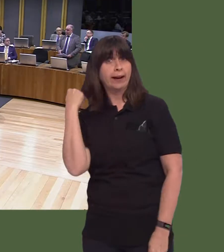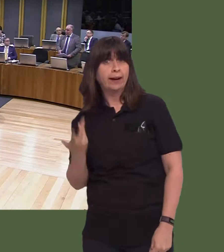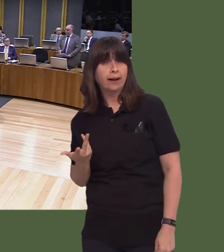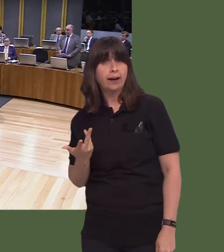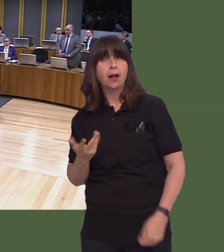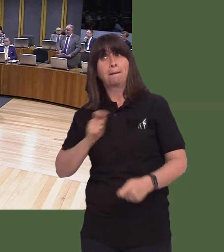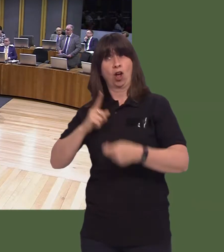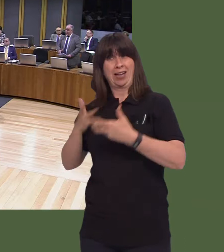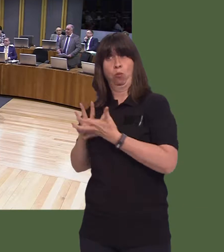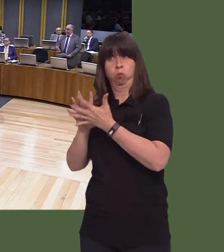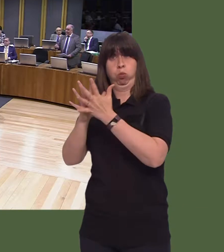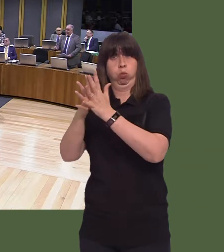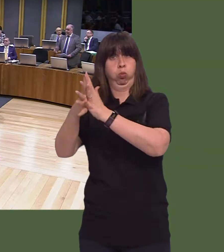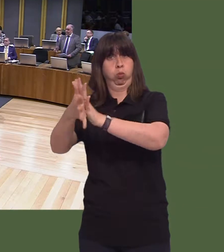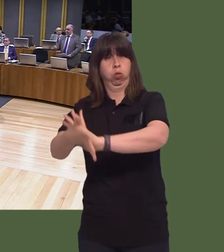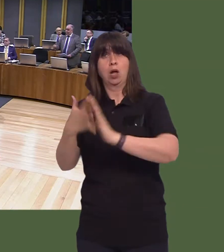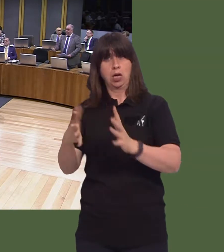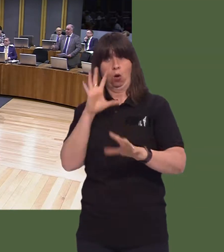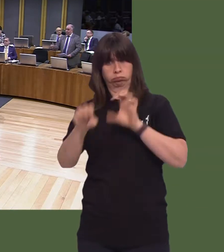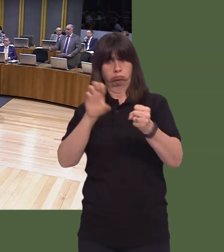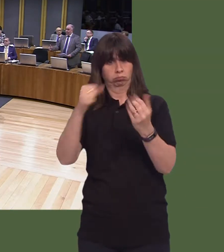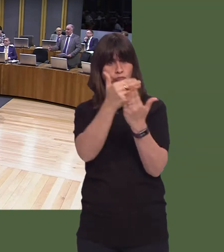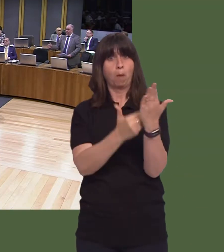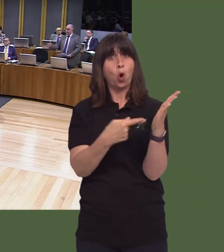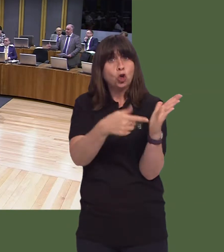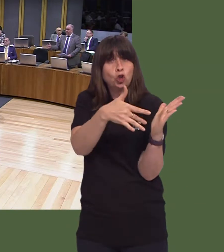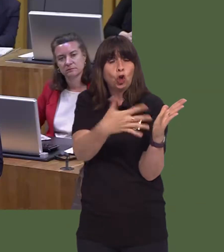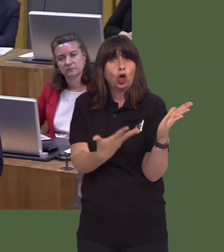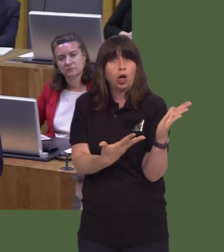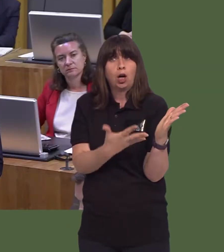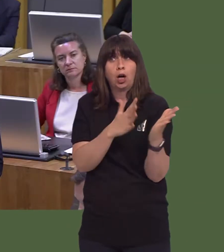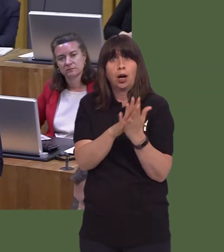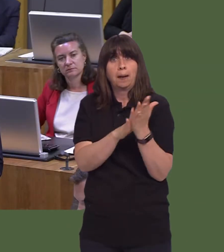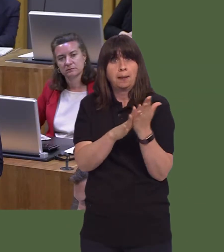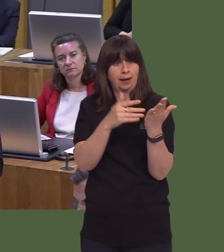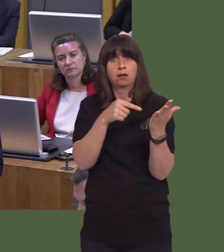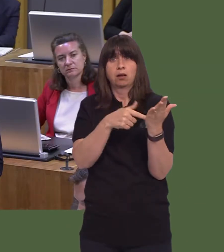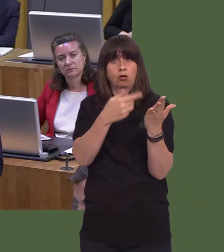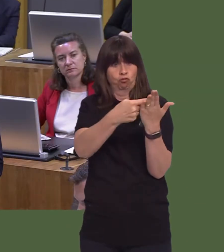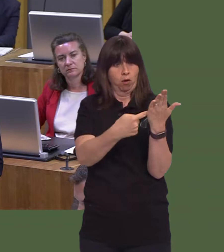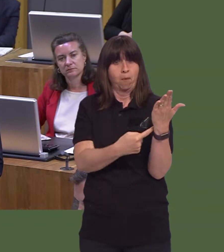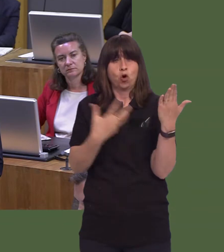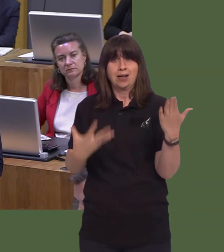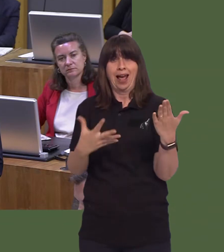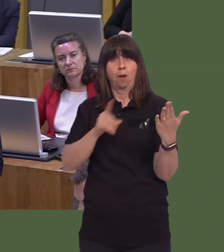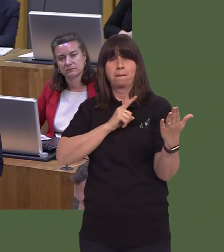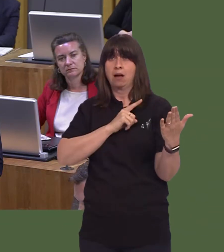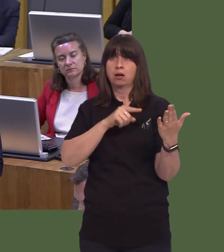to such observations and, indeed, can directly be correlated to some of the findings of the mistreatment on the Tawel Fan ward?